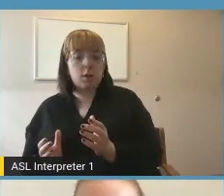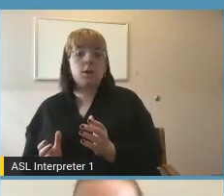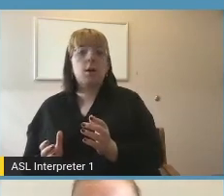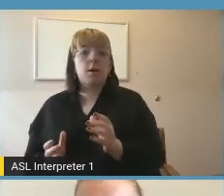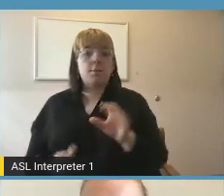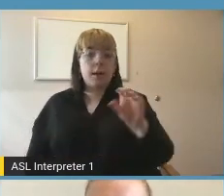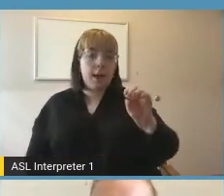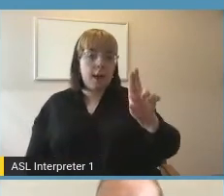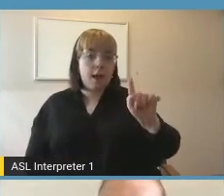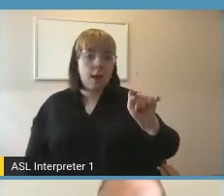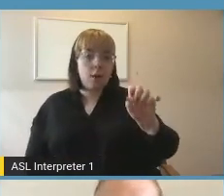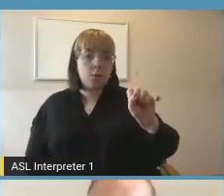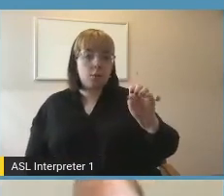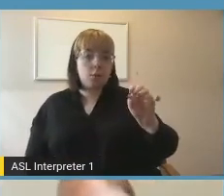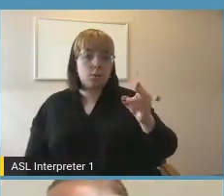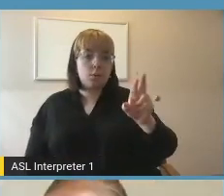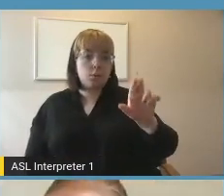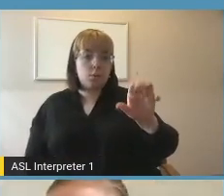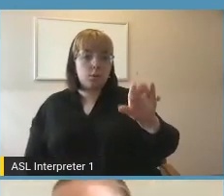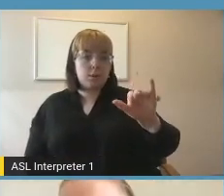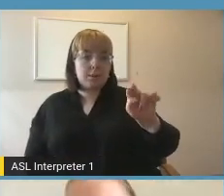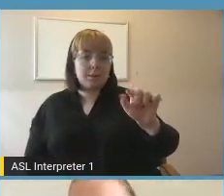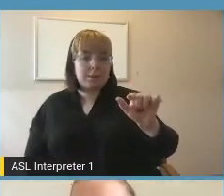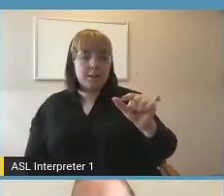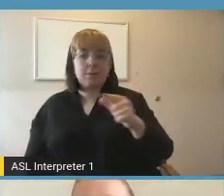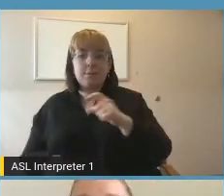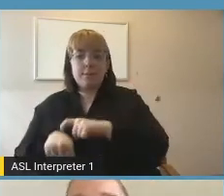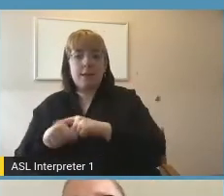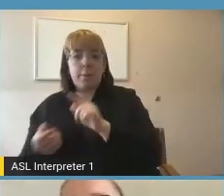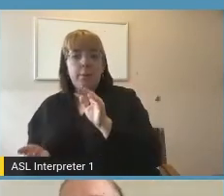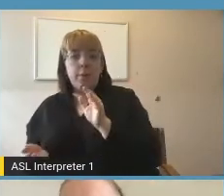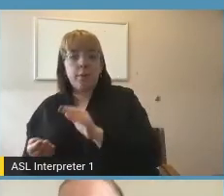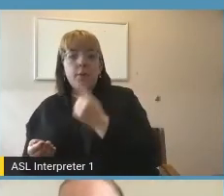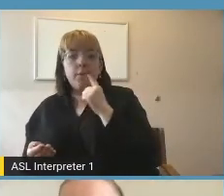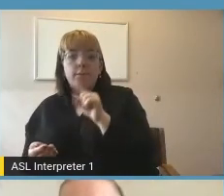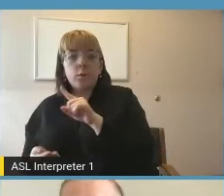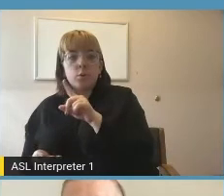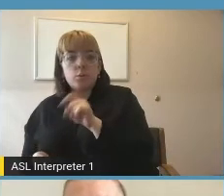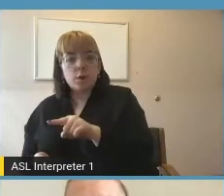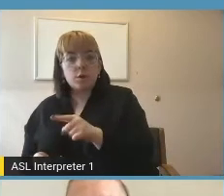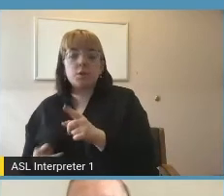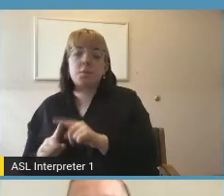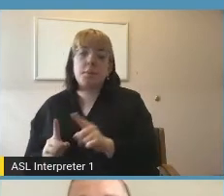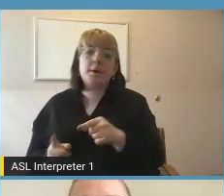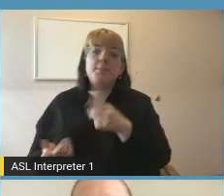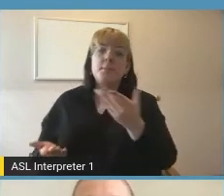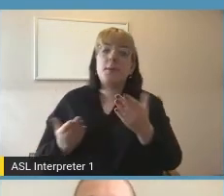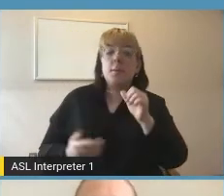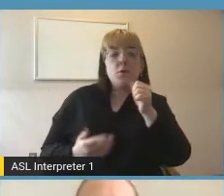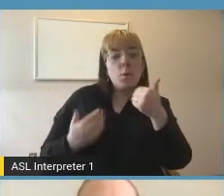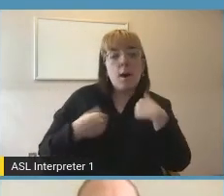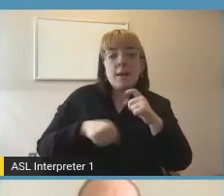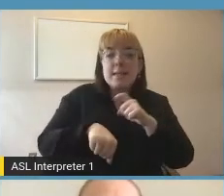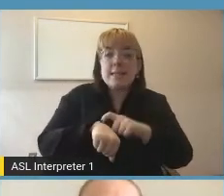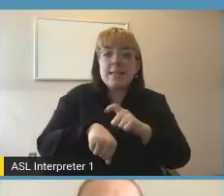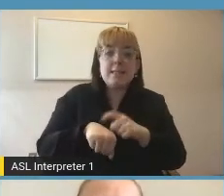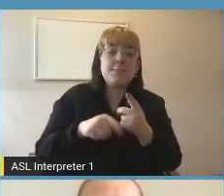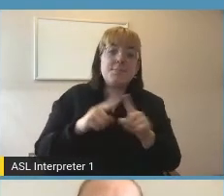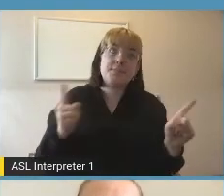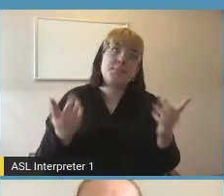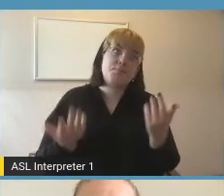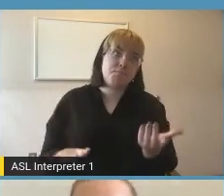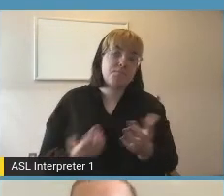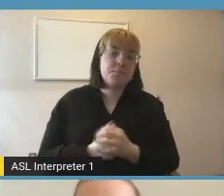So you may need some help and this may or you may not have the time. To do everything